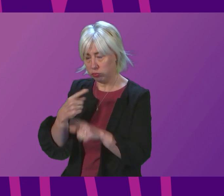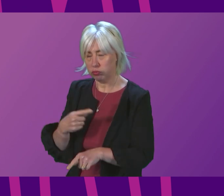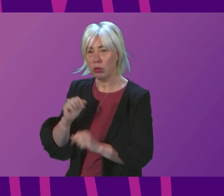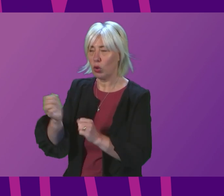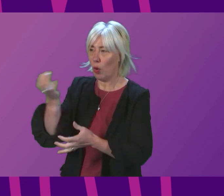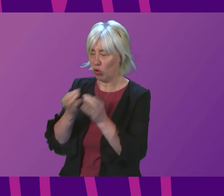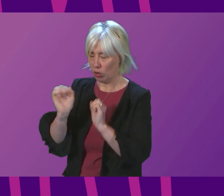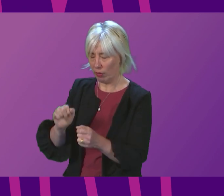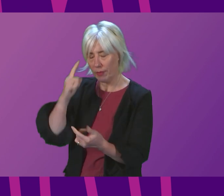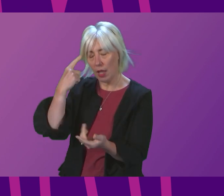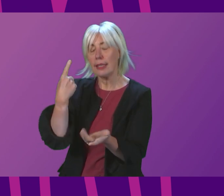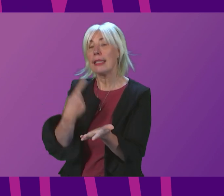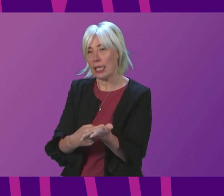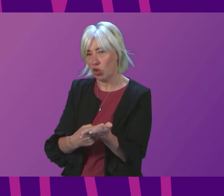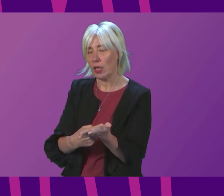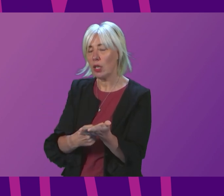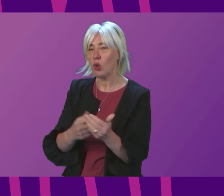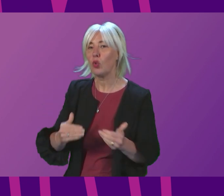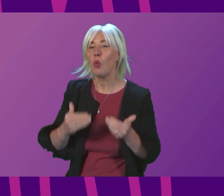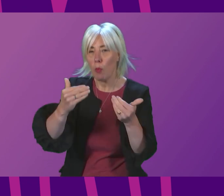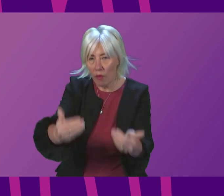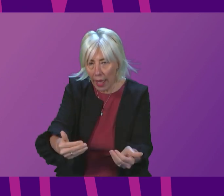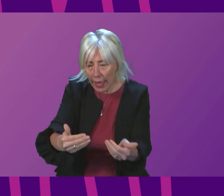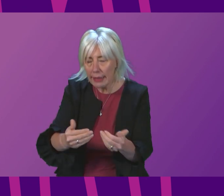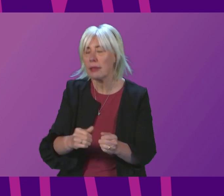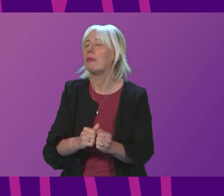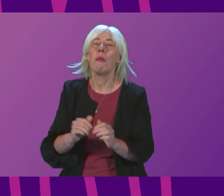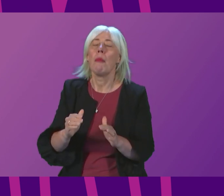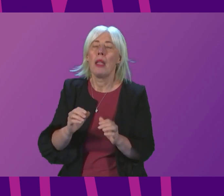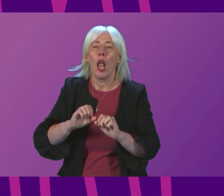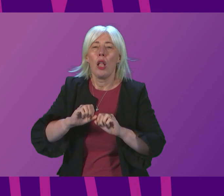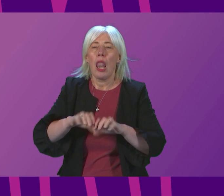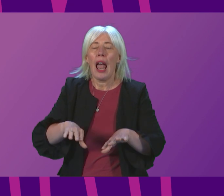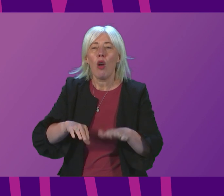I have already run through the decision to proceed and the lack of the full builder’s refund guarantee.